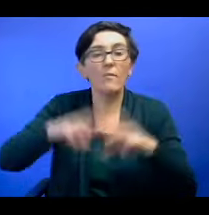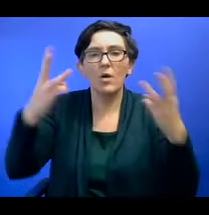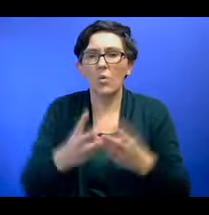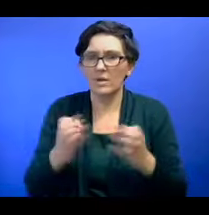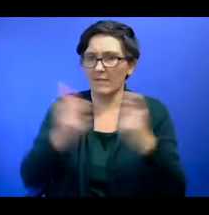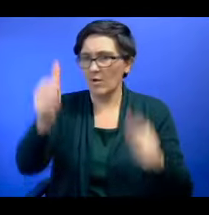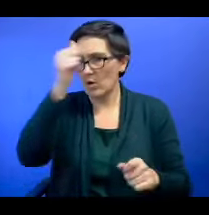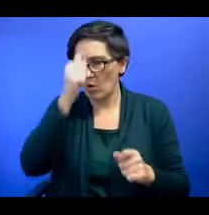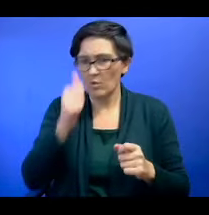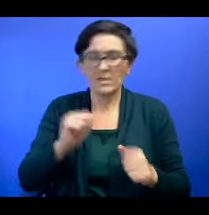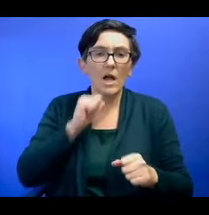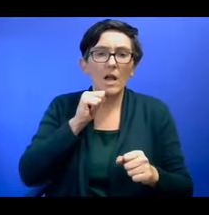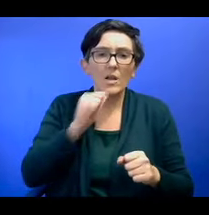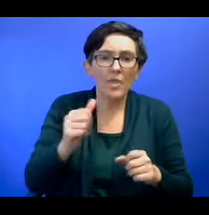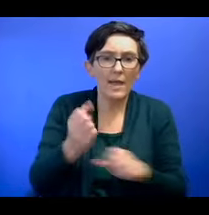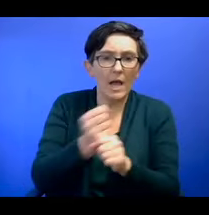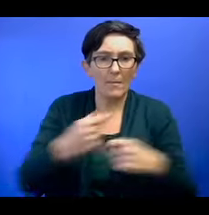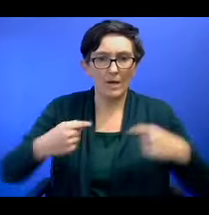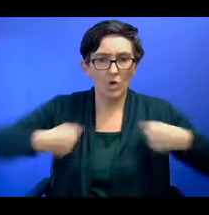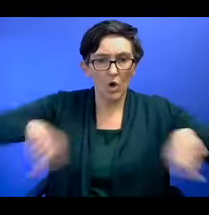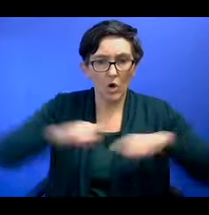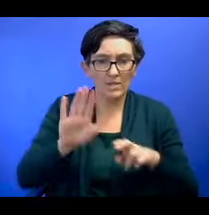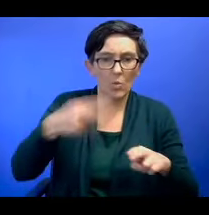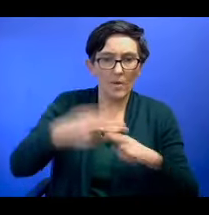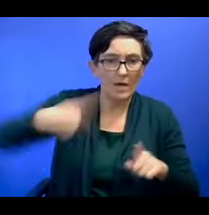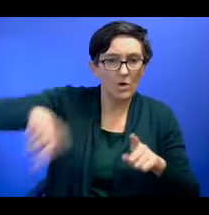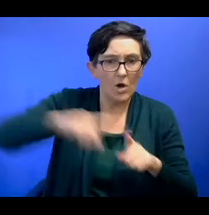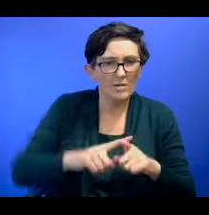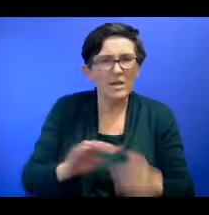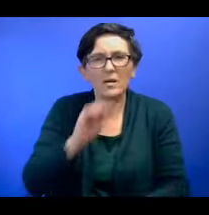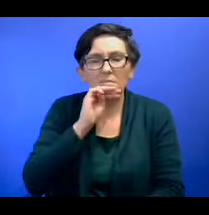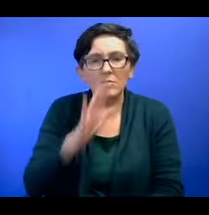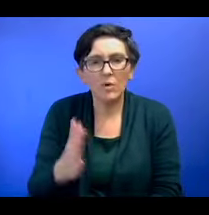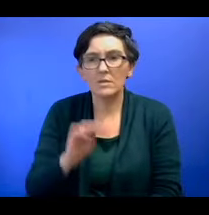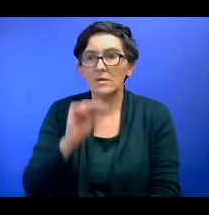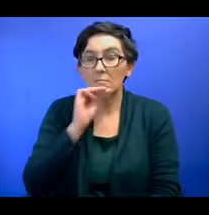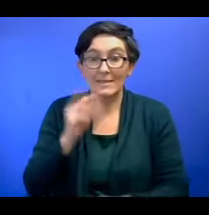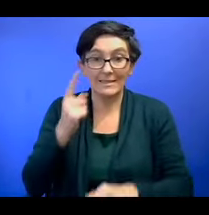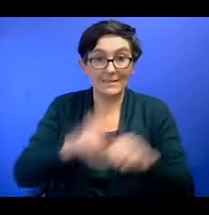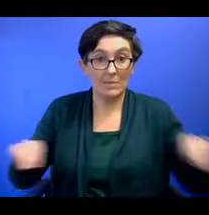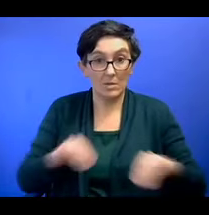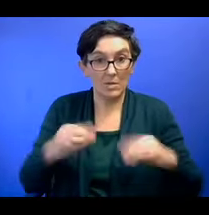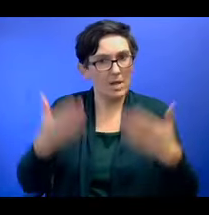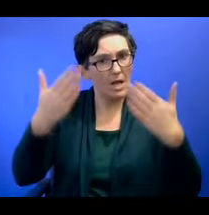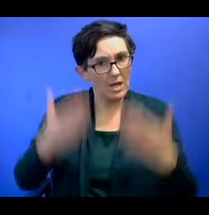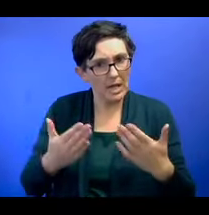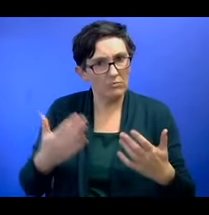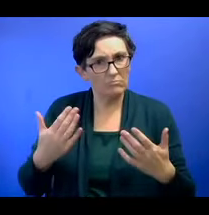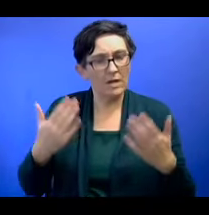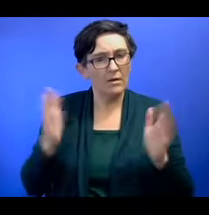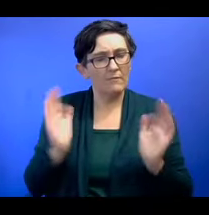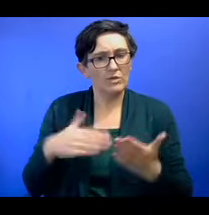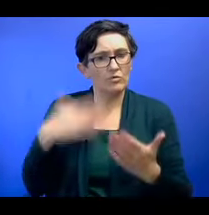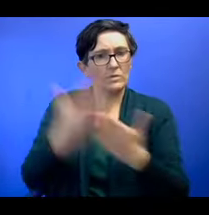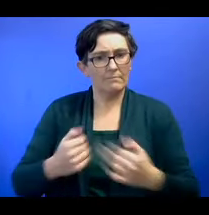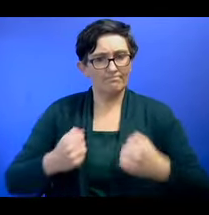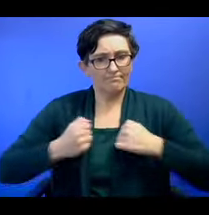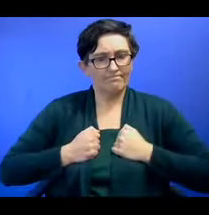‘nothing about us, without us’. In other words, disabled people have now reclaimed their rightful space